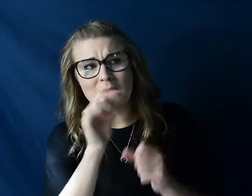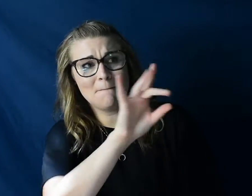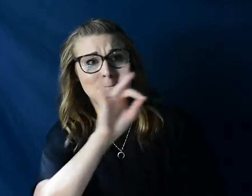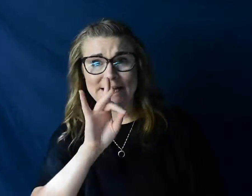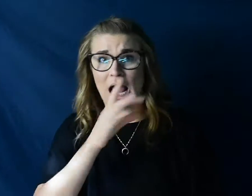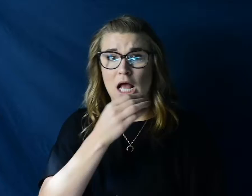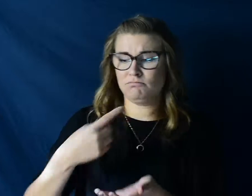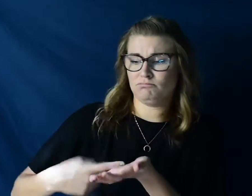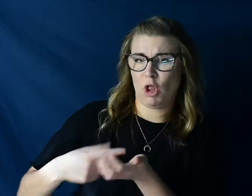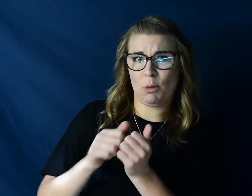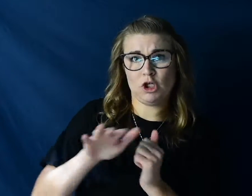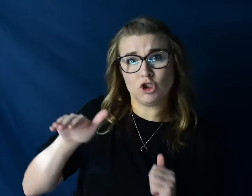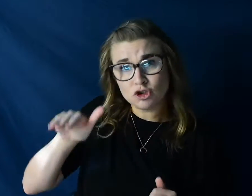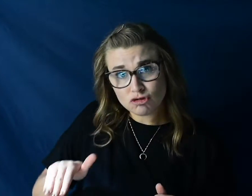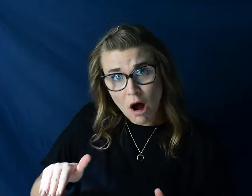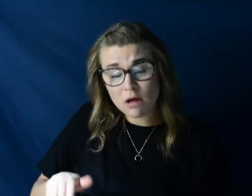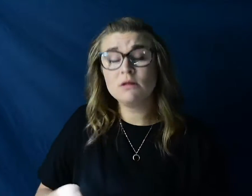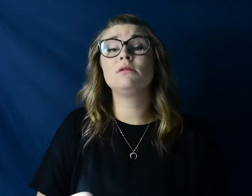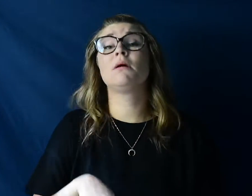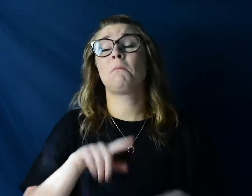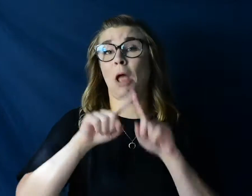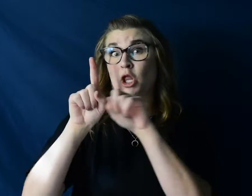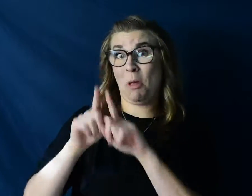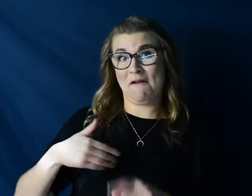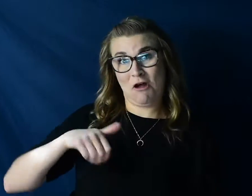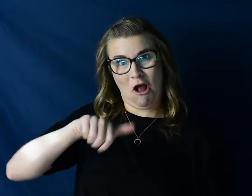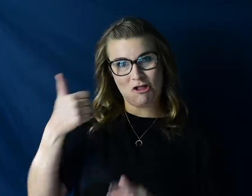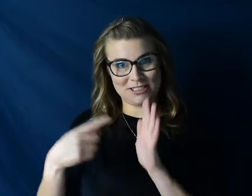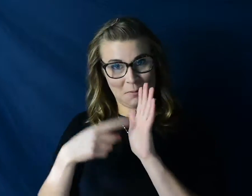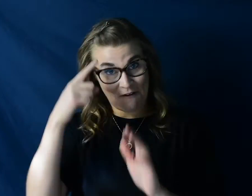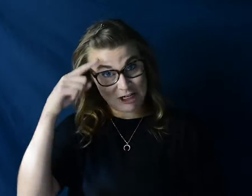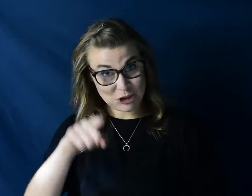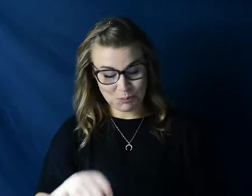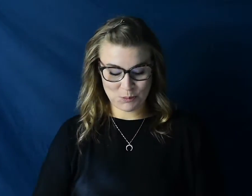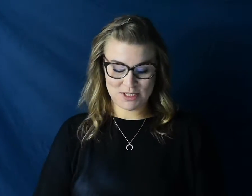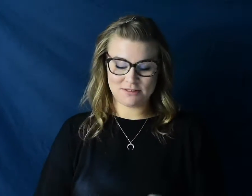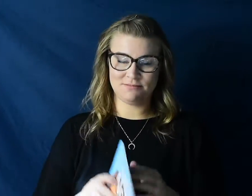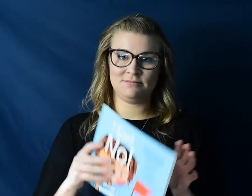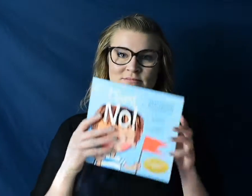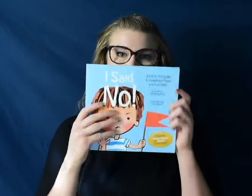examples and different resources you can pick from for your child. I have another example